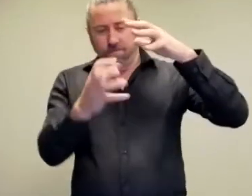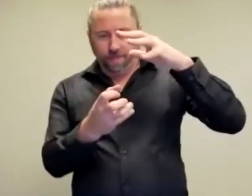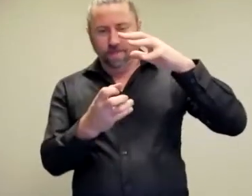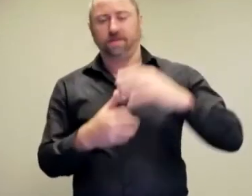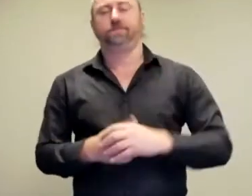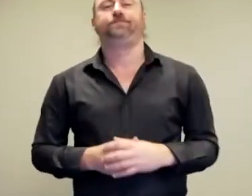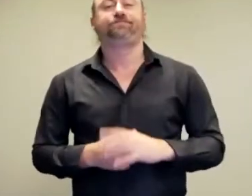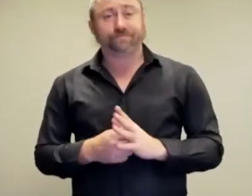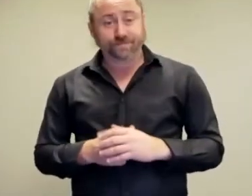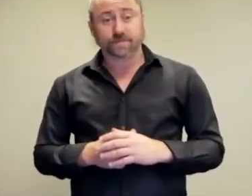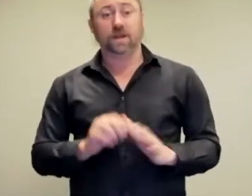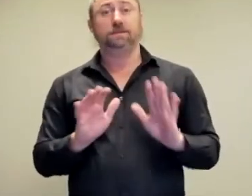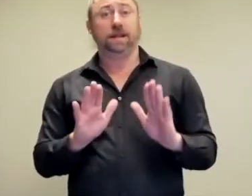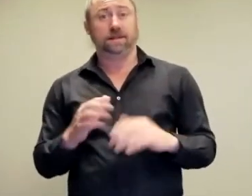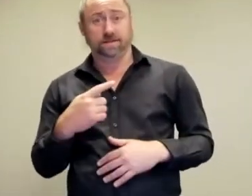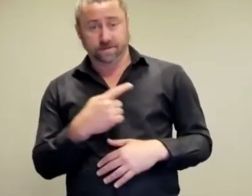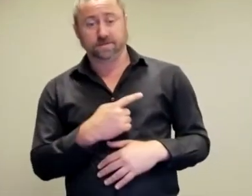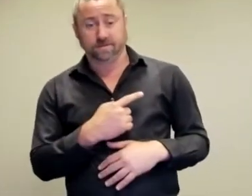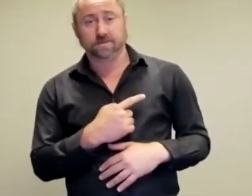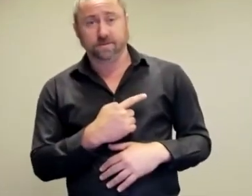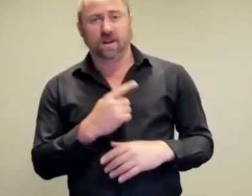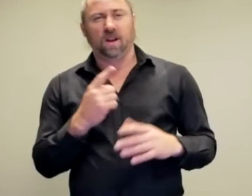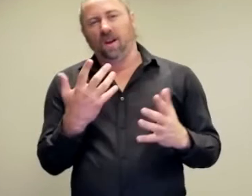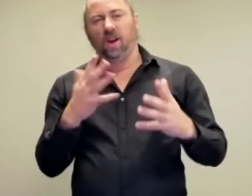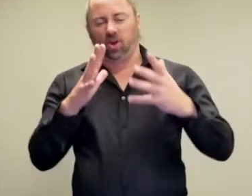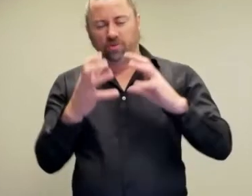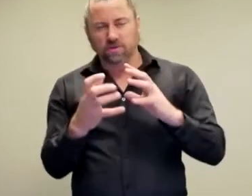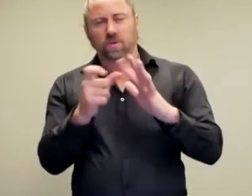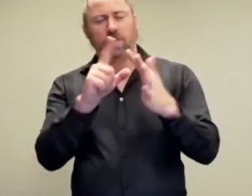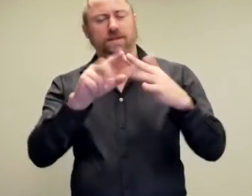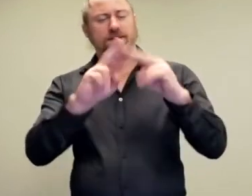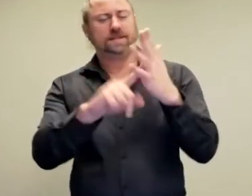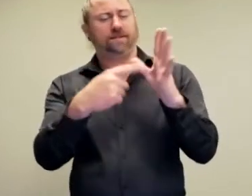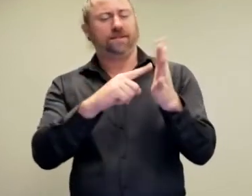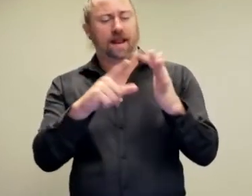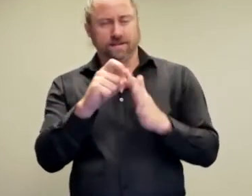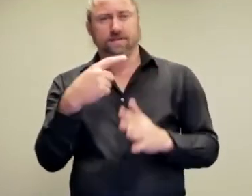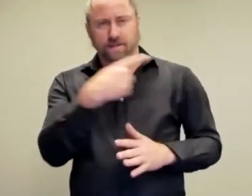So similarly crushed or deflated are my work Spectra of birds.